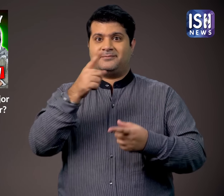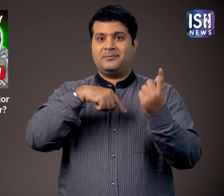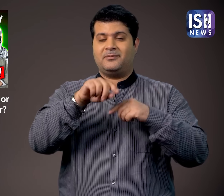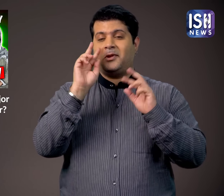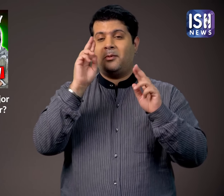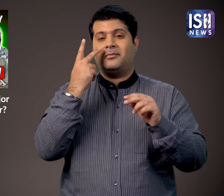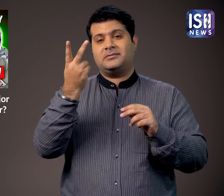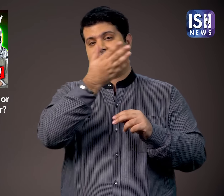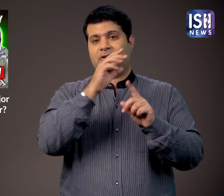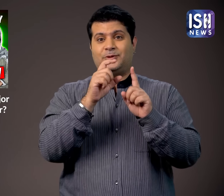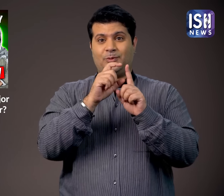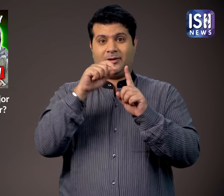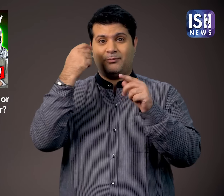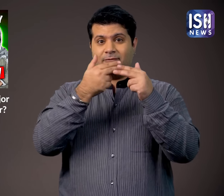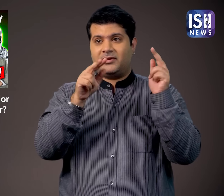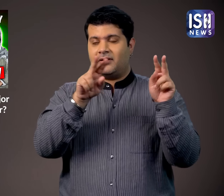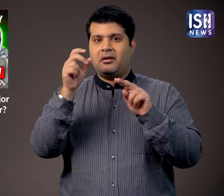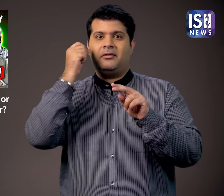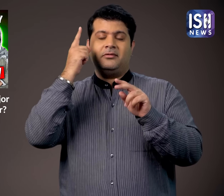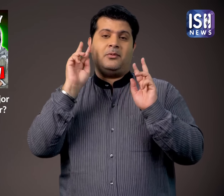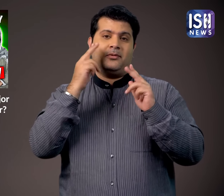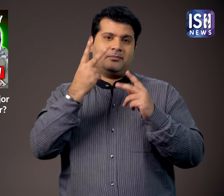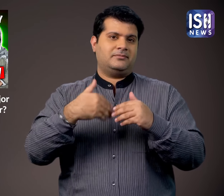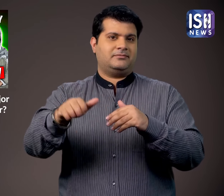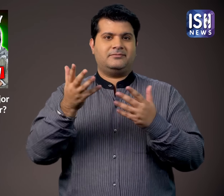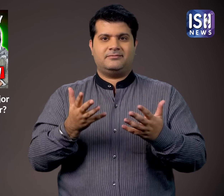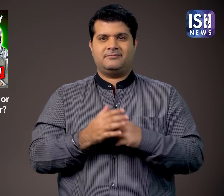Hope you watch the "Dhurandhar" movie and understand it clearly.